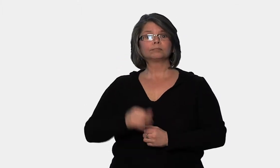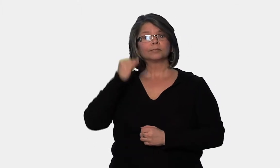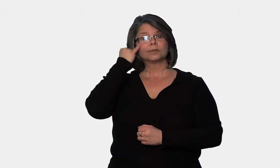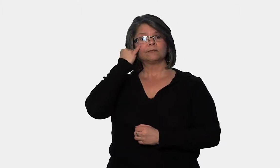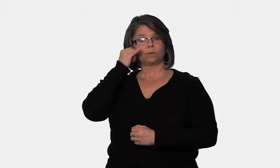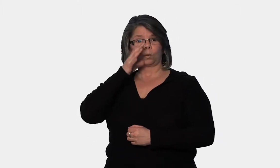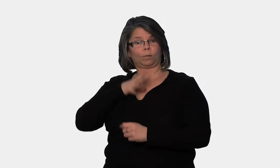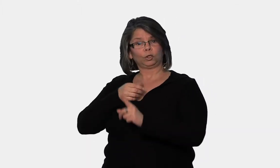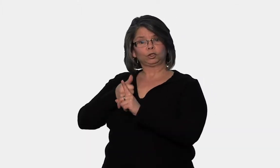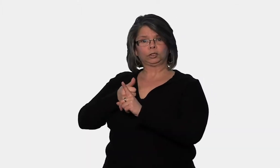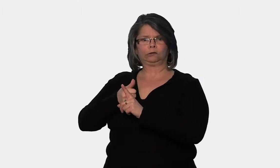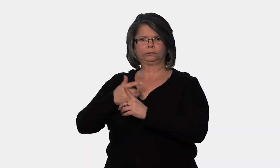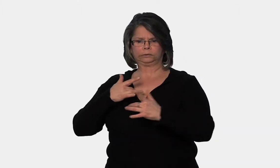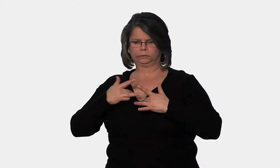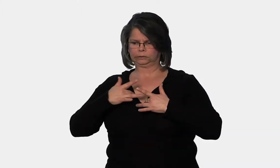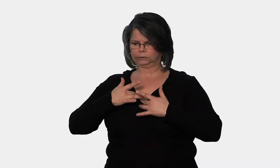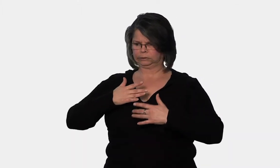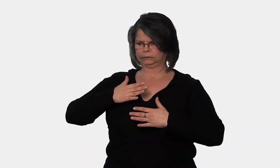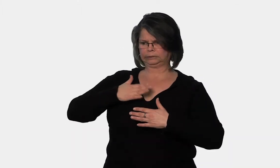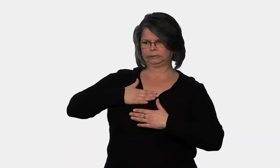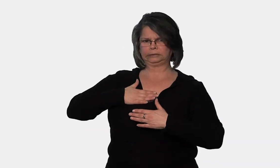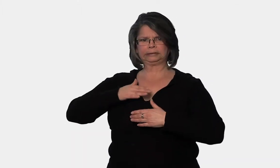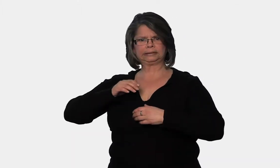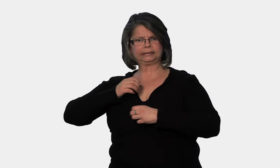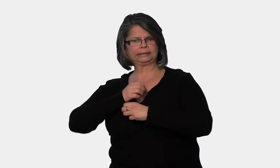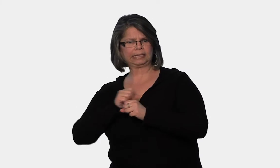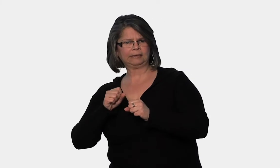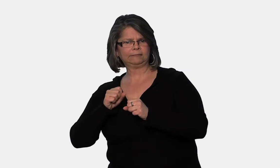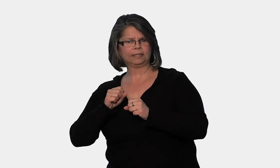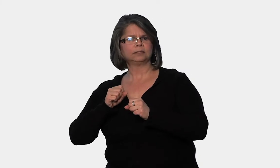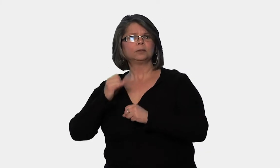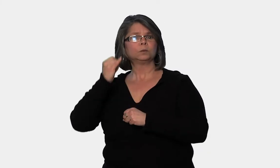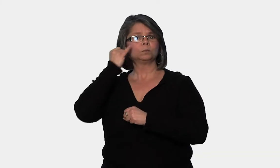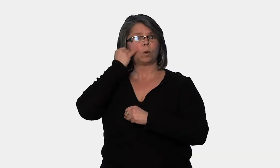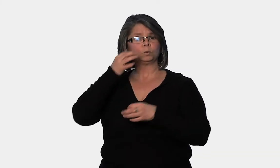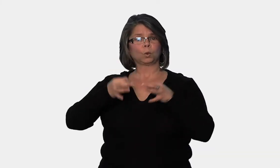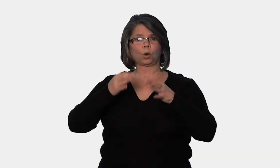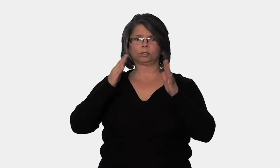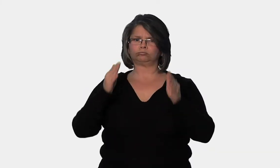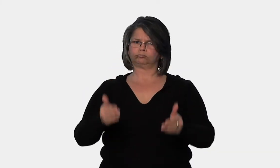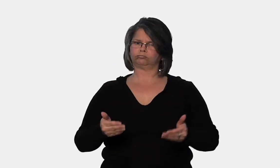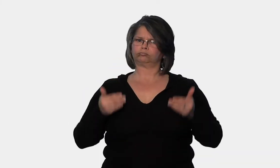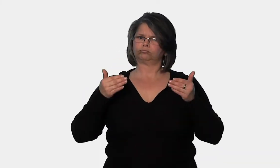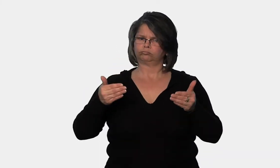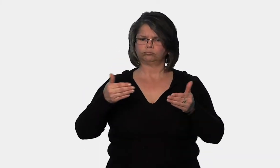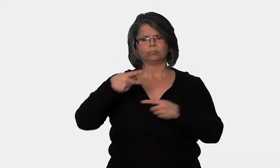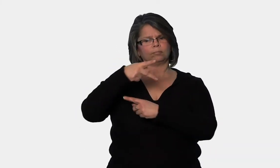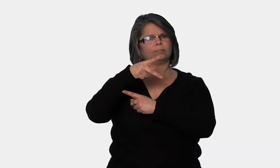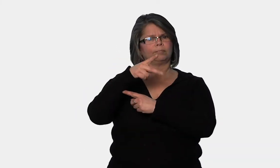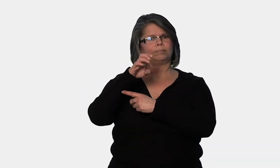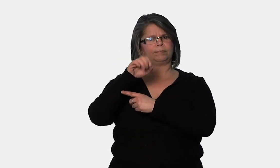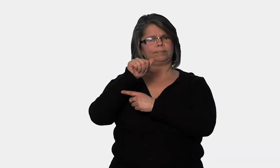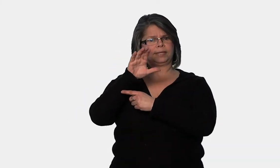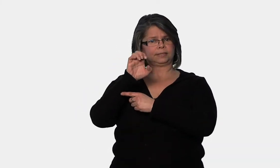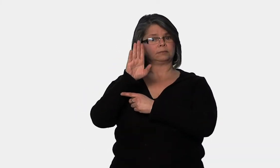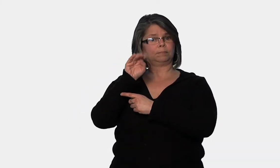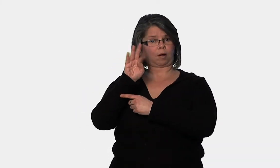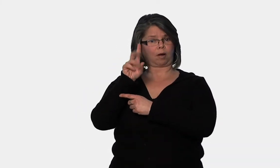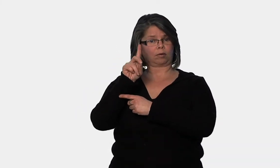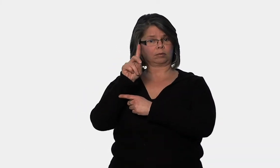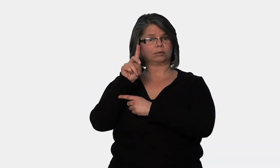If the court issues a Peace Bond against someone,